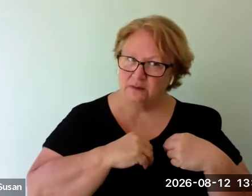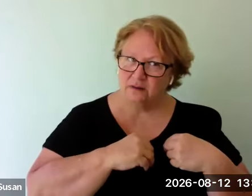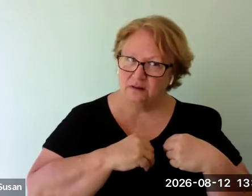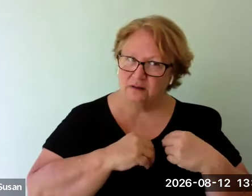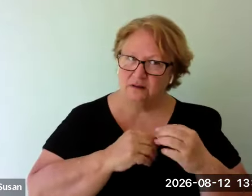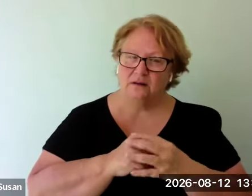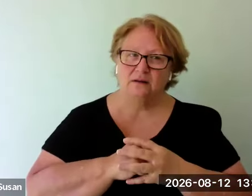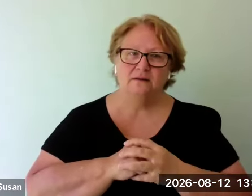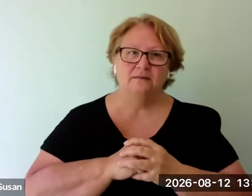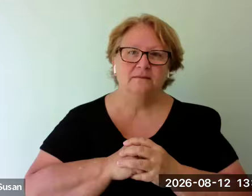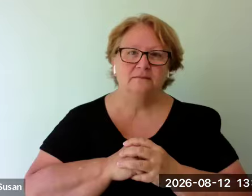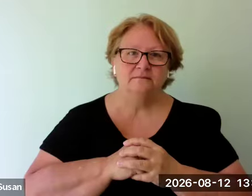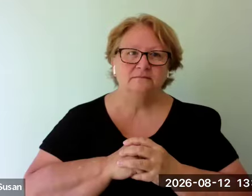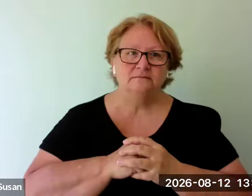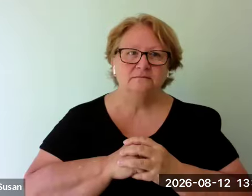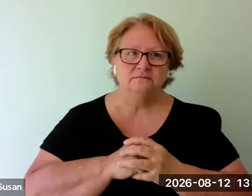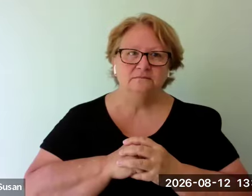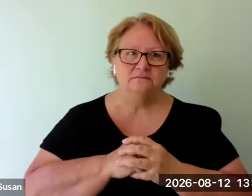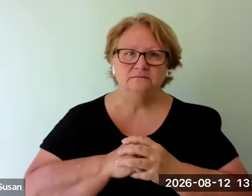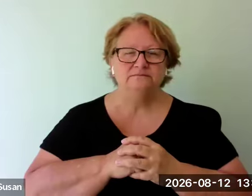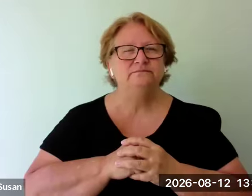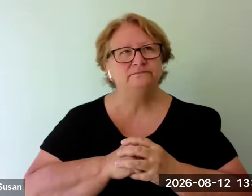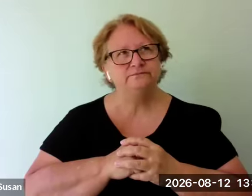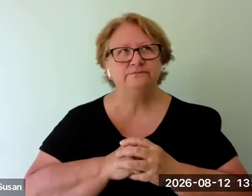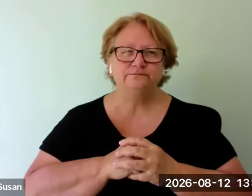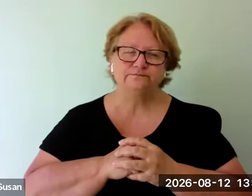people with disability, with a particular disability, are